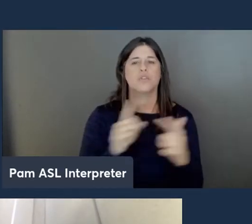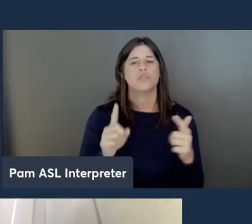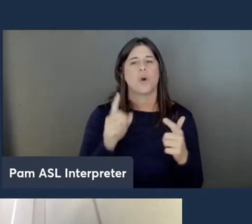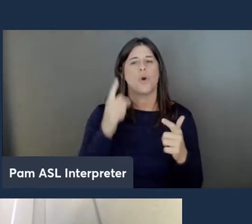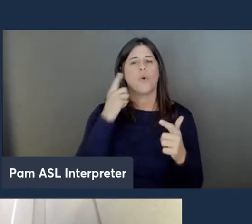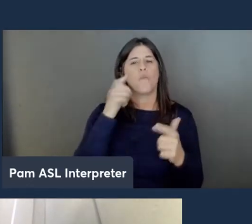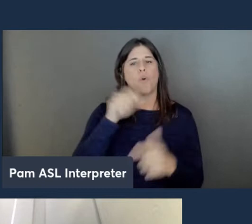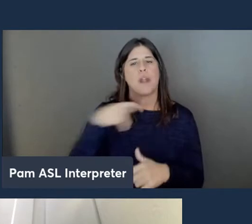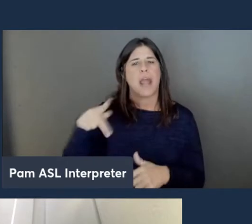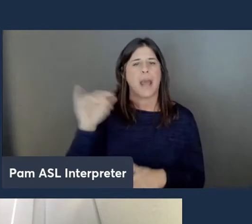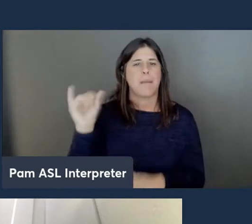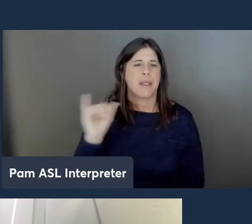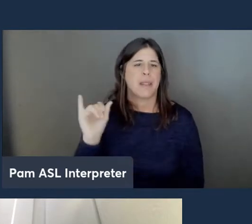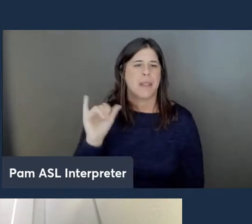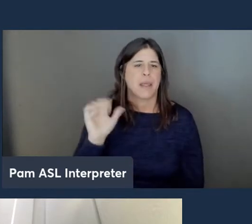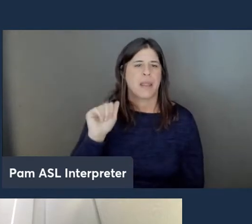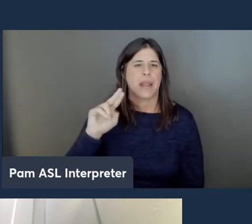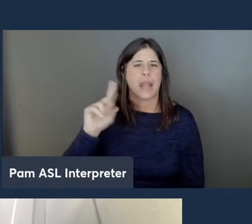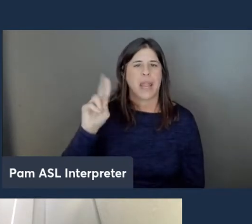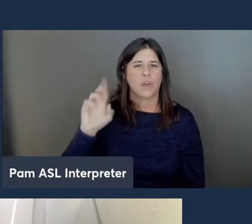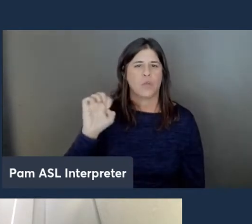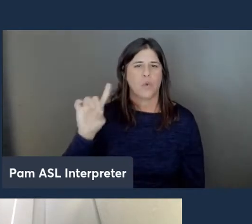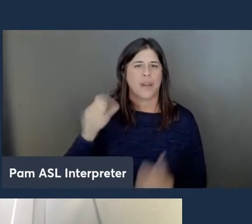like Android game streaming, right?